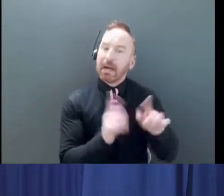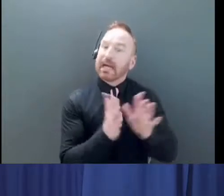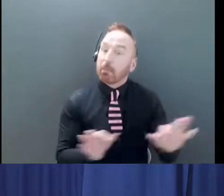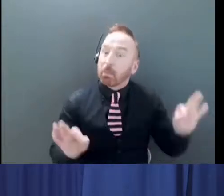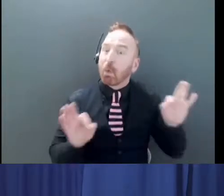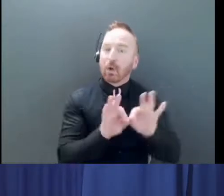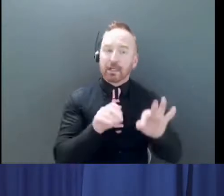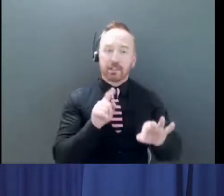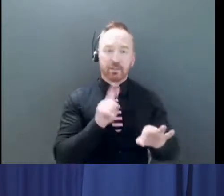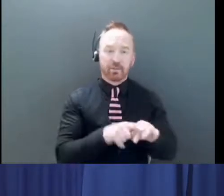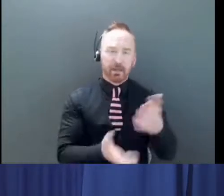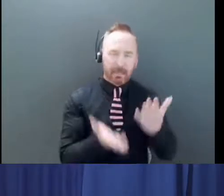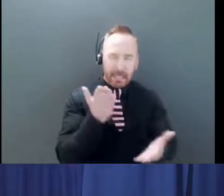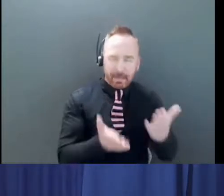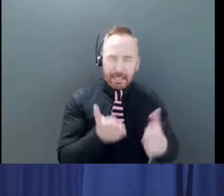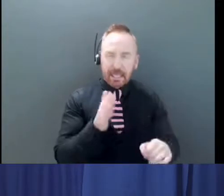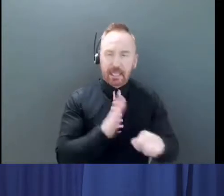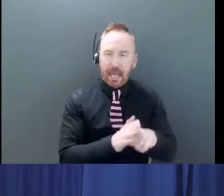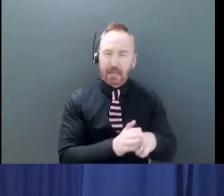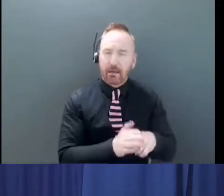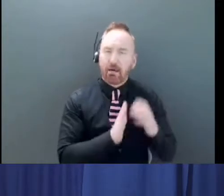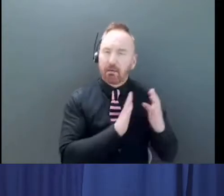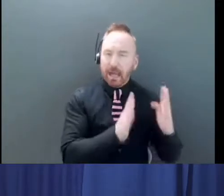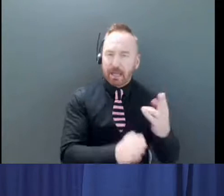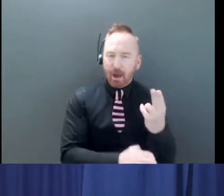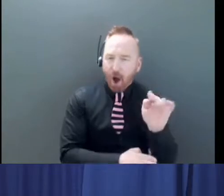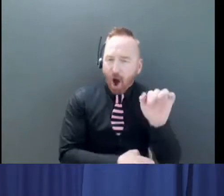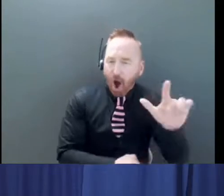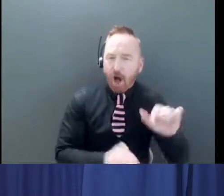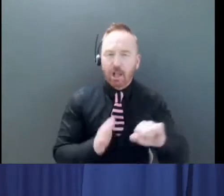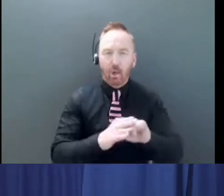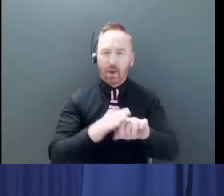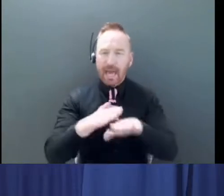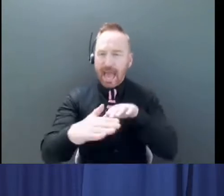like entries and exits at the start and end of each day.